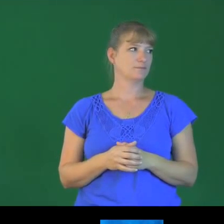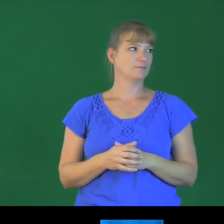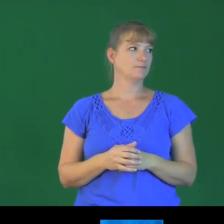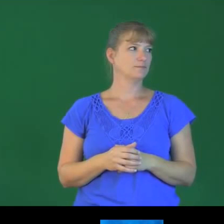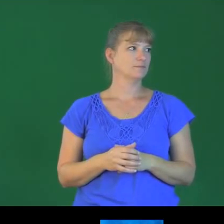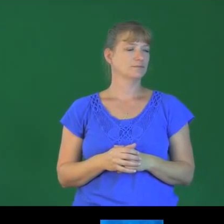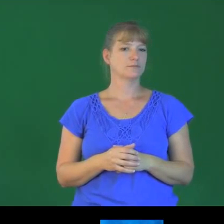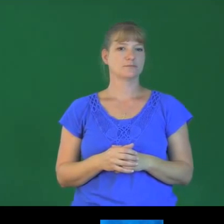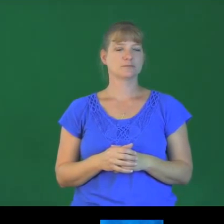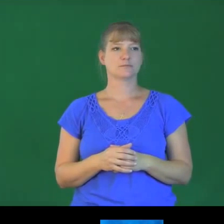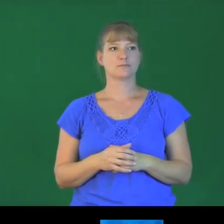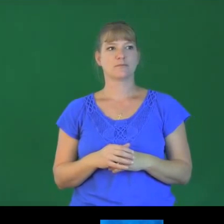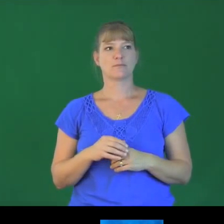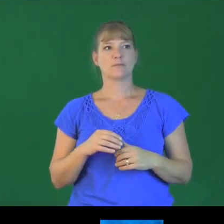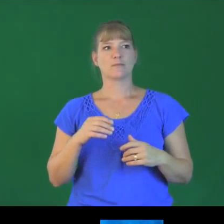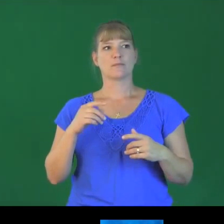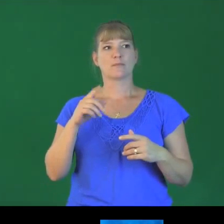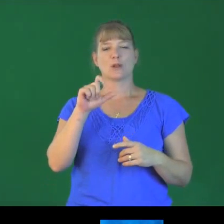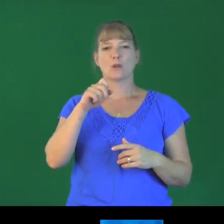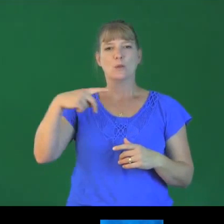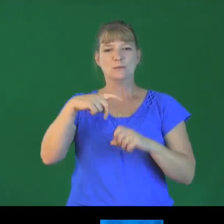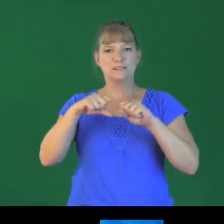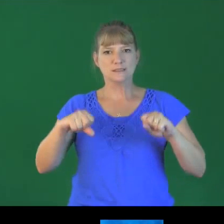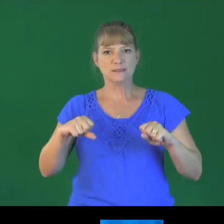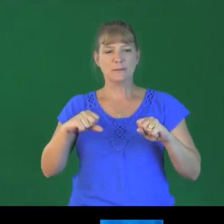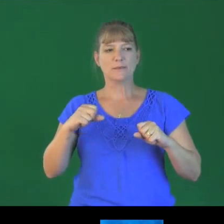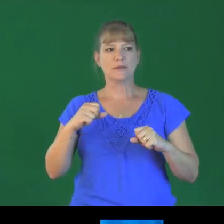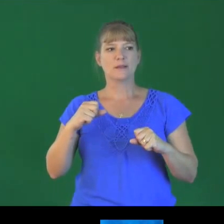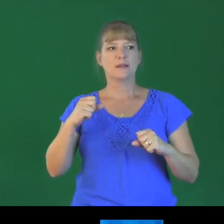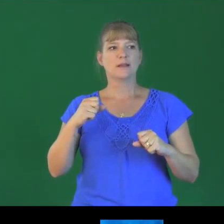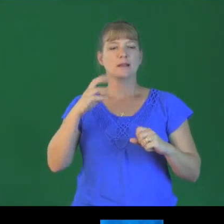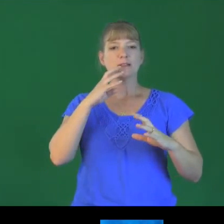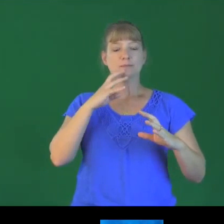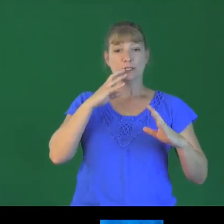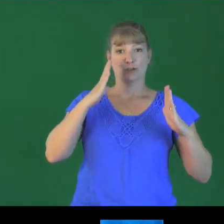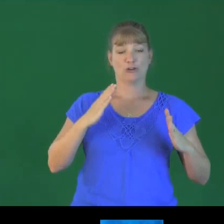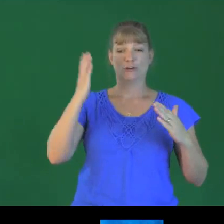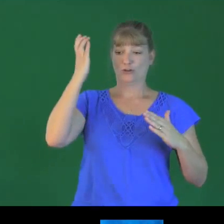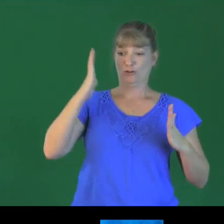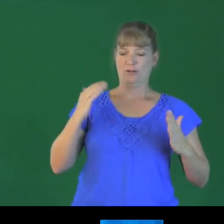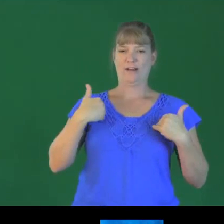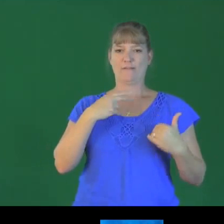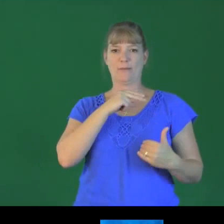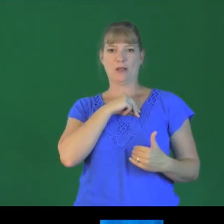An induction loop system is similar, in that the speaker wears a microphone and there's a loop,